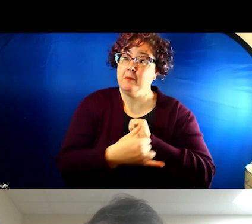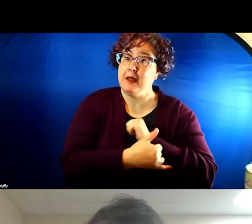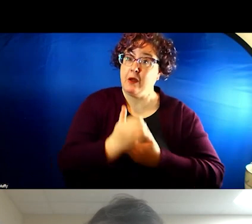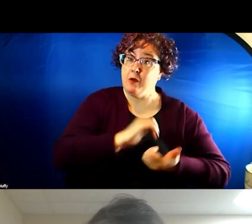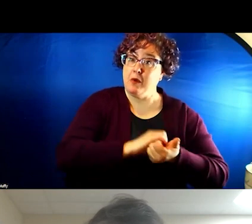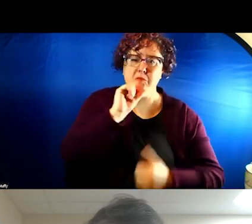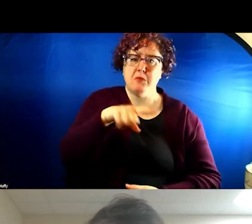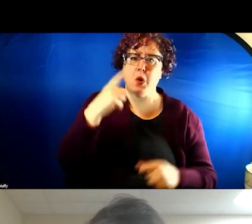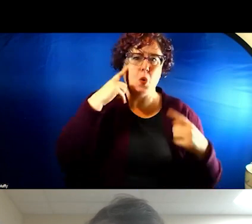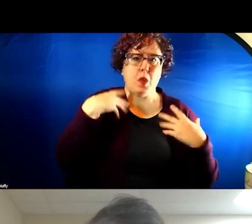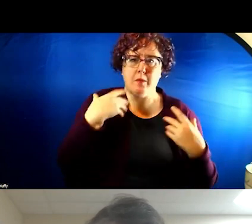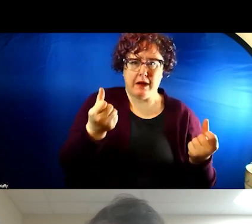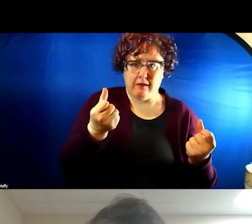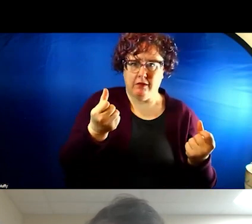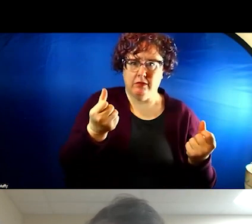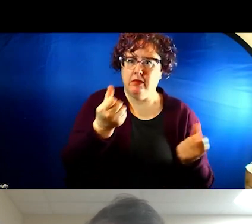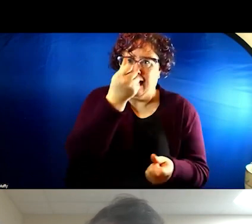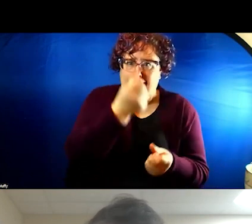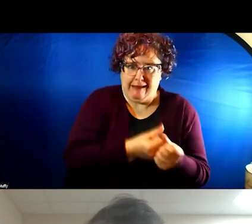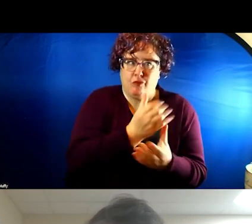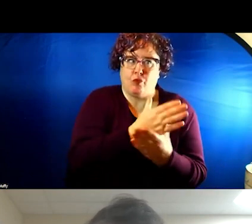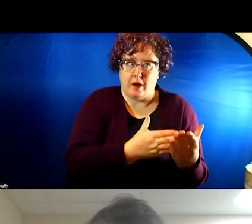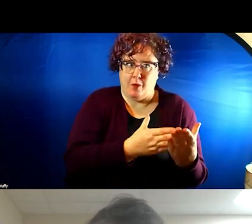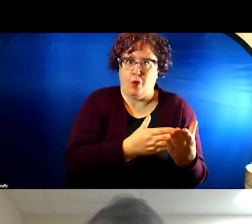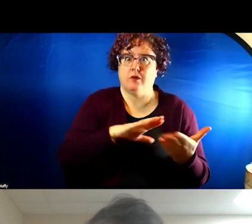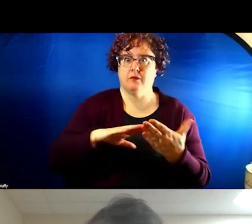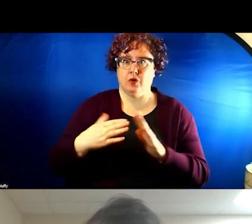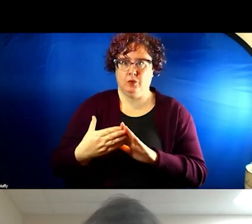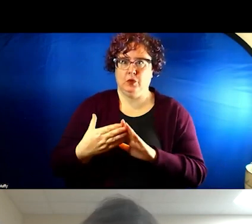THAT IS EVERY FACET OF OUR COMMUNITY.